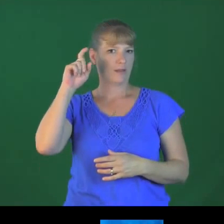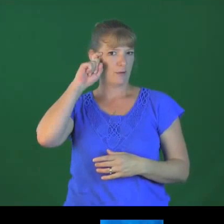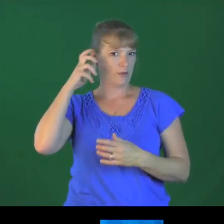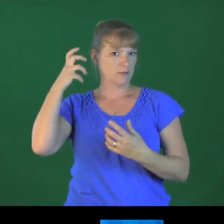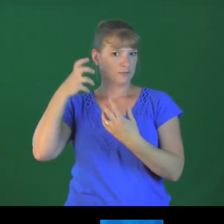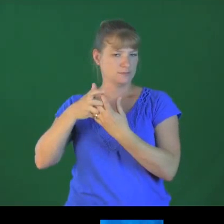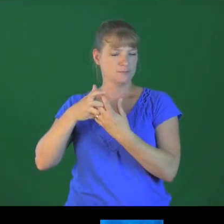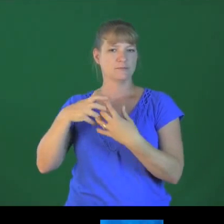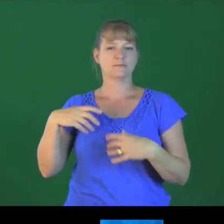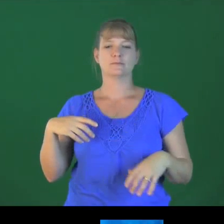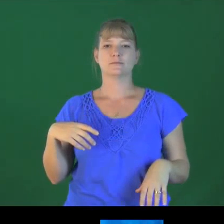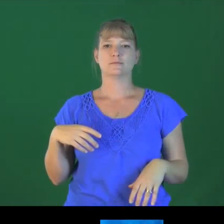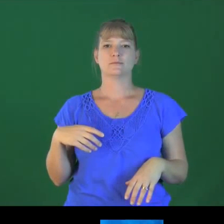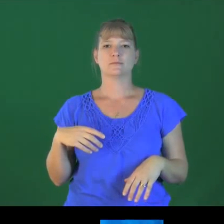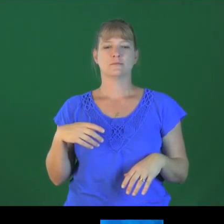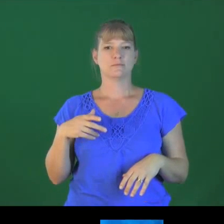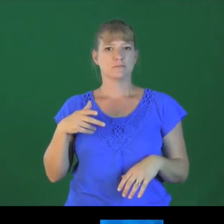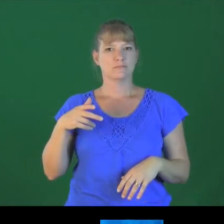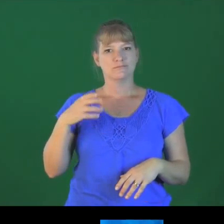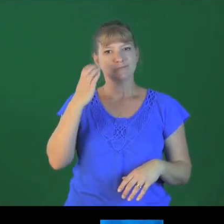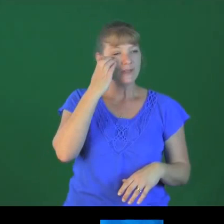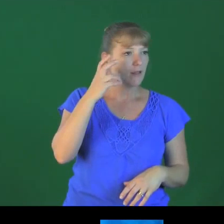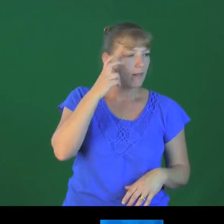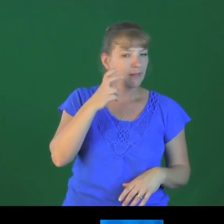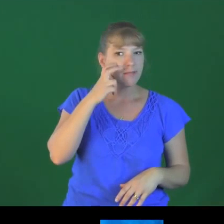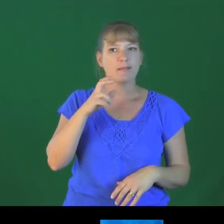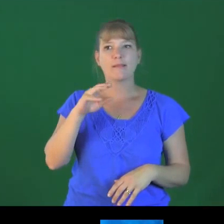It's used to listen the cell phones, mp3 players,